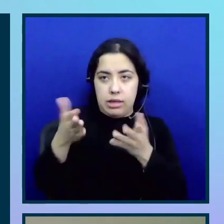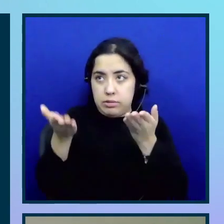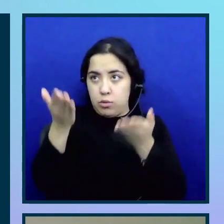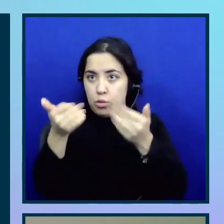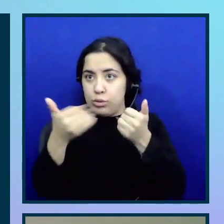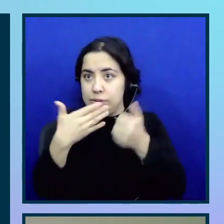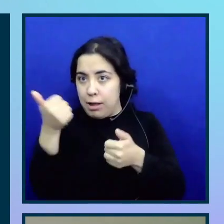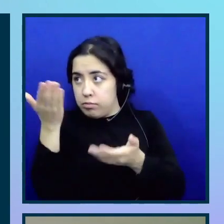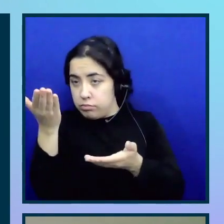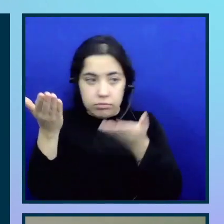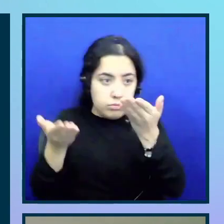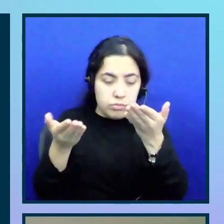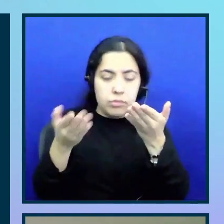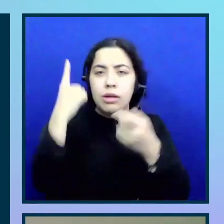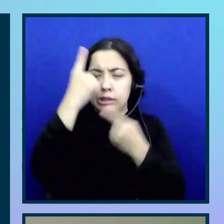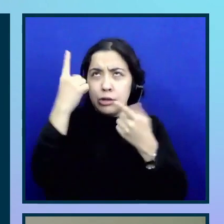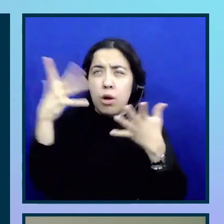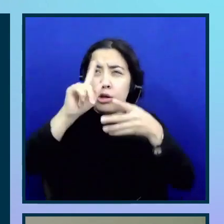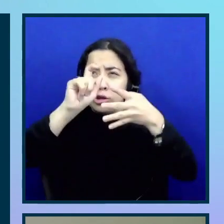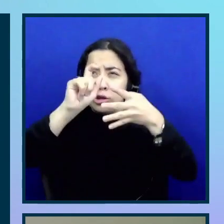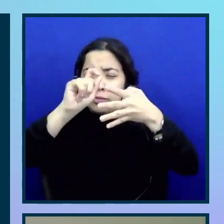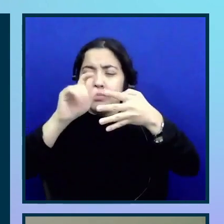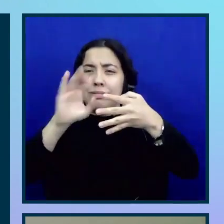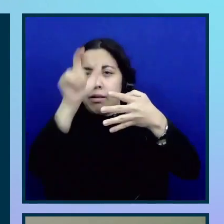check boxes within cells or selectable cells